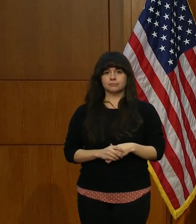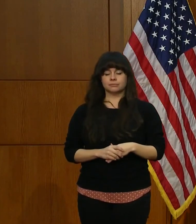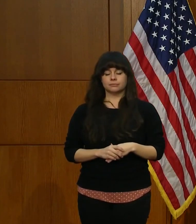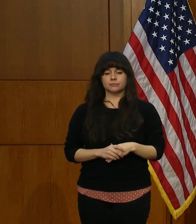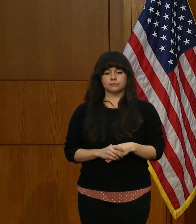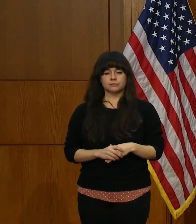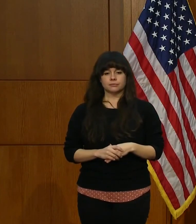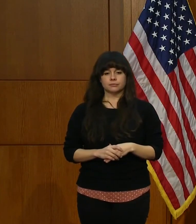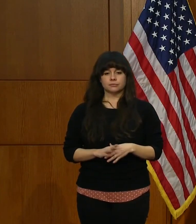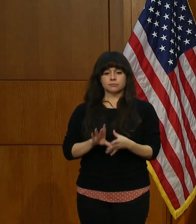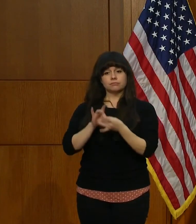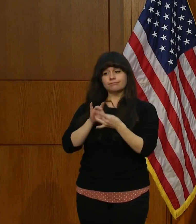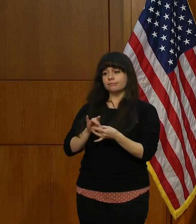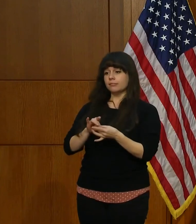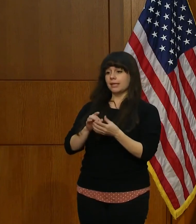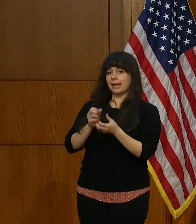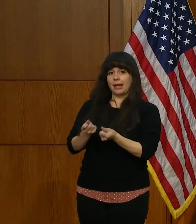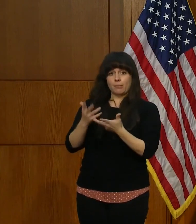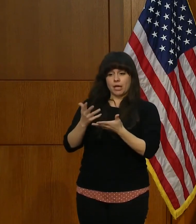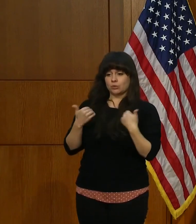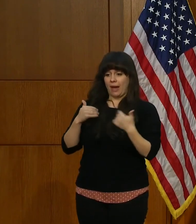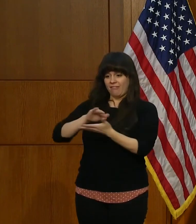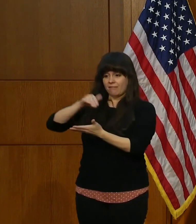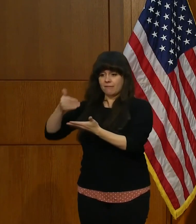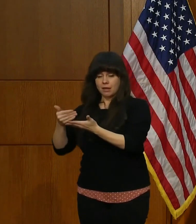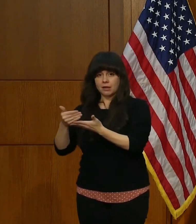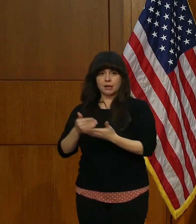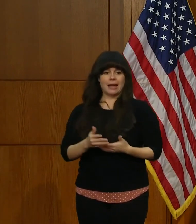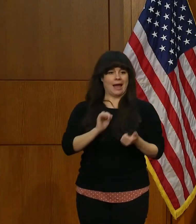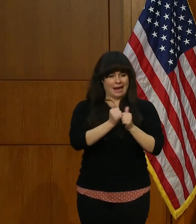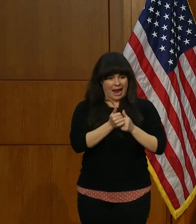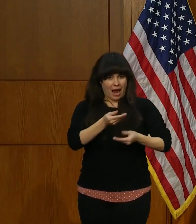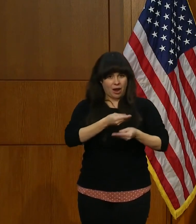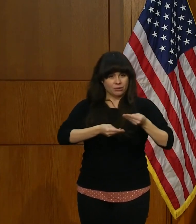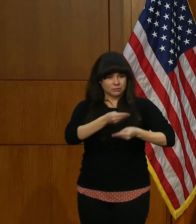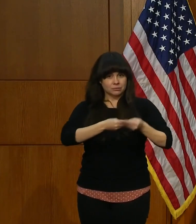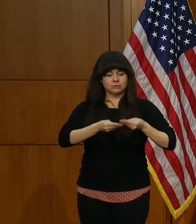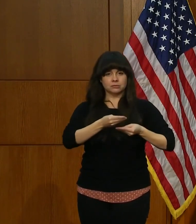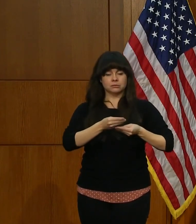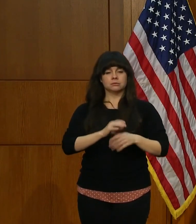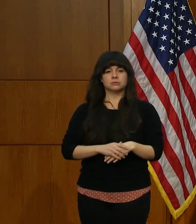SHOTS IN MAURER, ARMS FASTER.